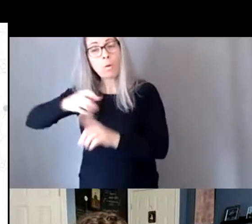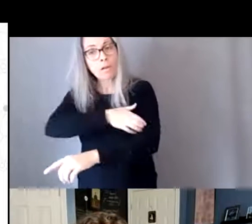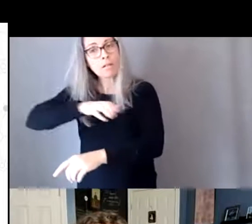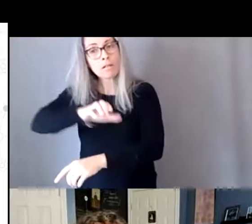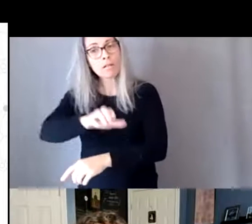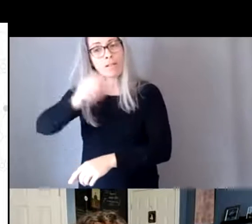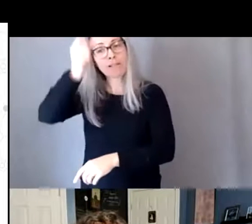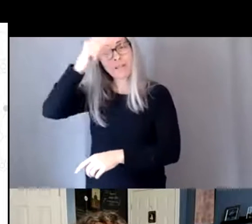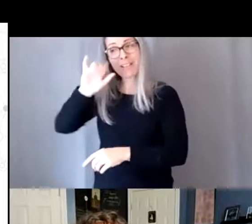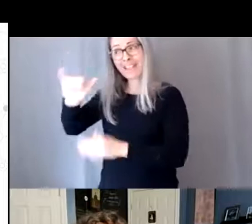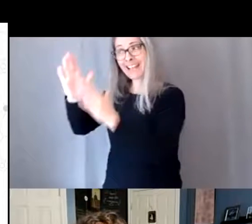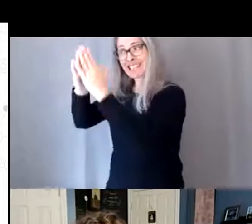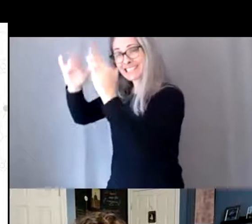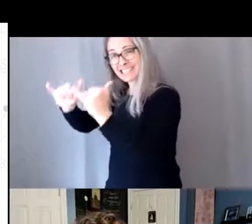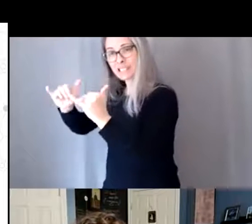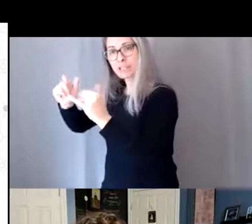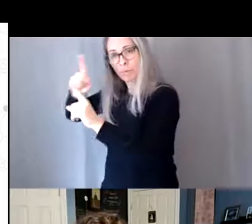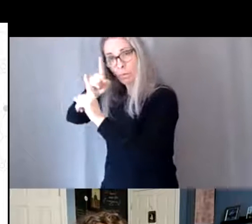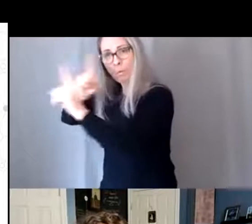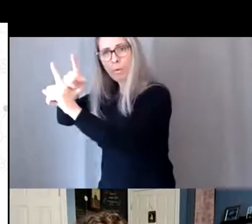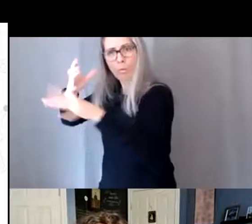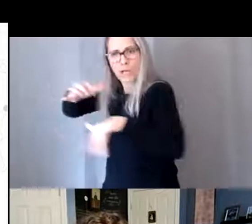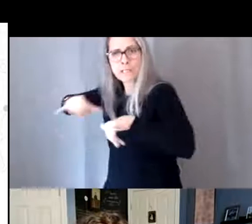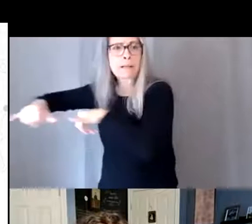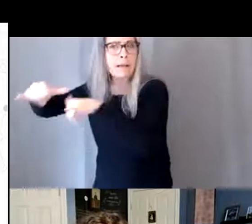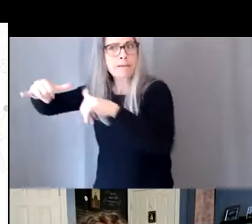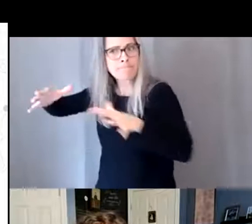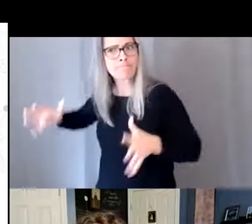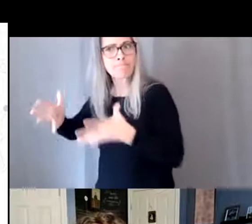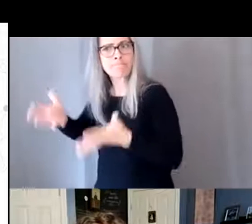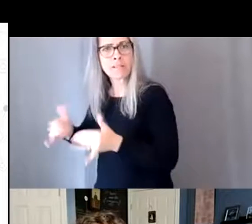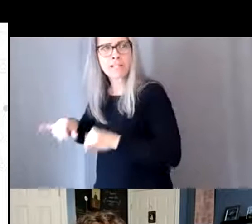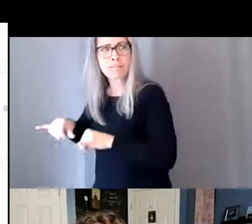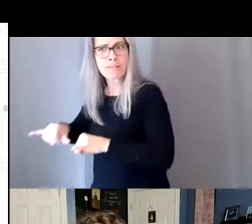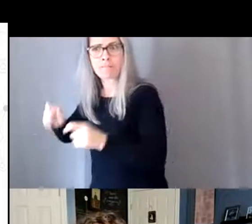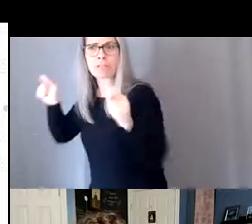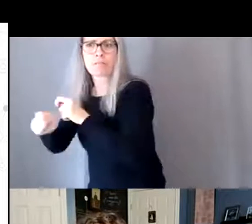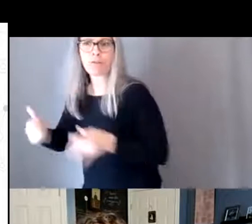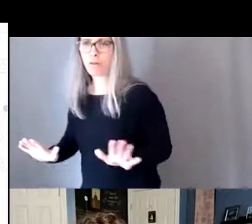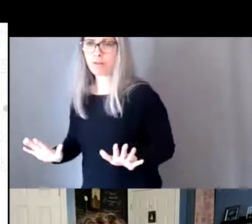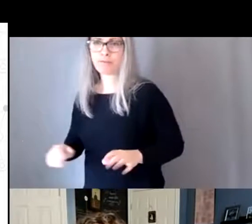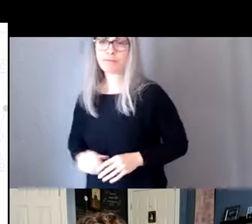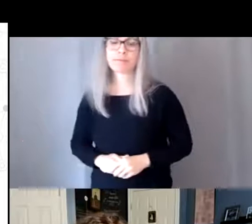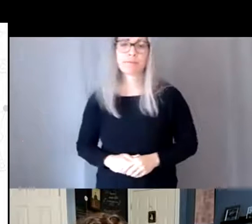level with maintaining the status quo thinking through the definition of ableism